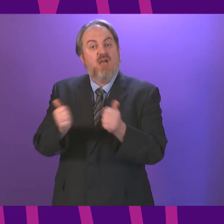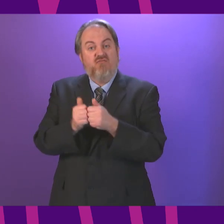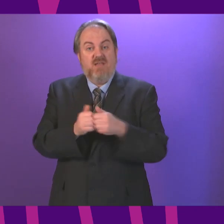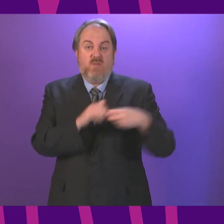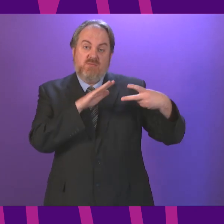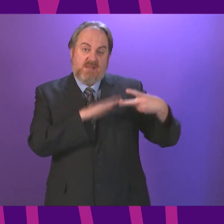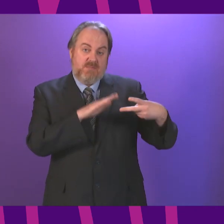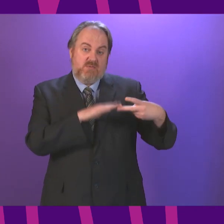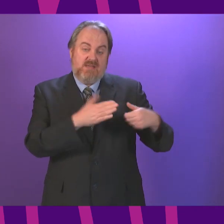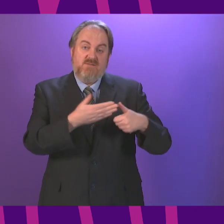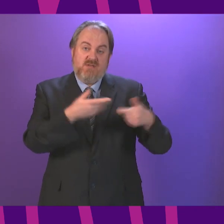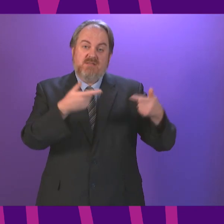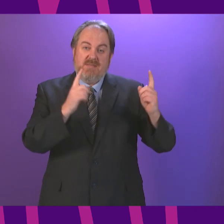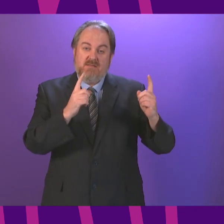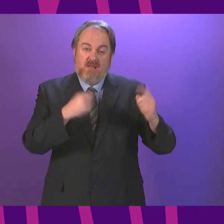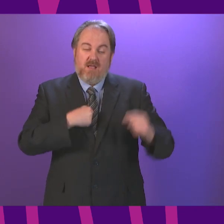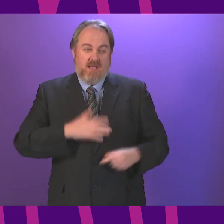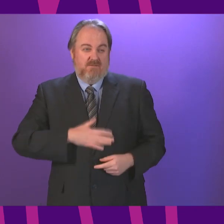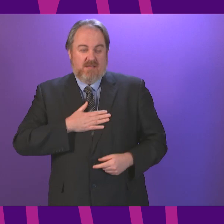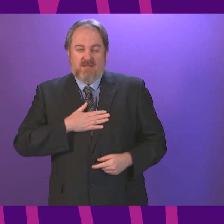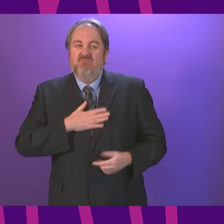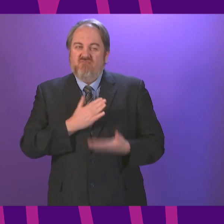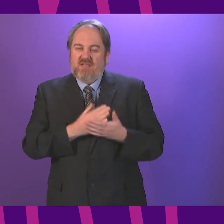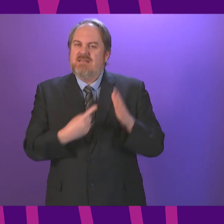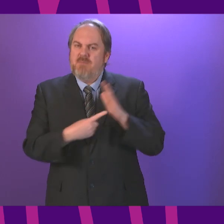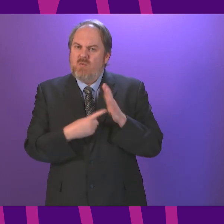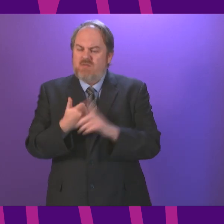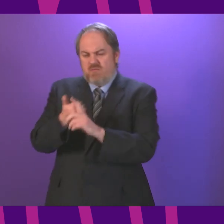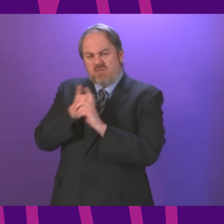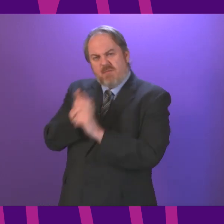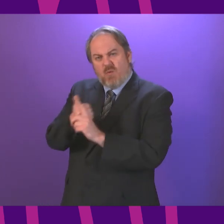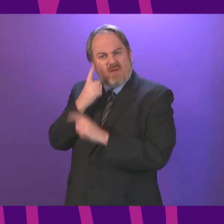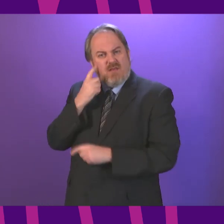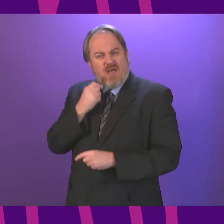think that it is really important that we support young people to catch up on their